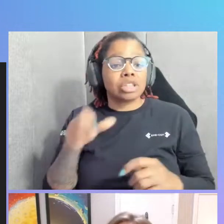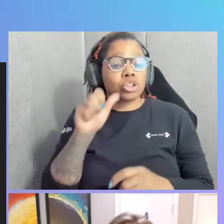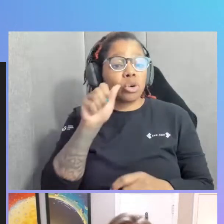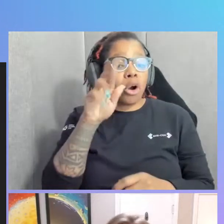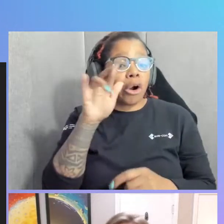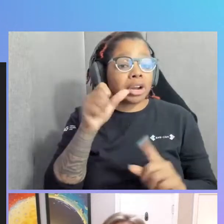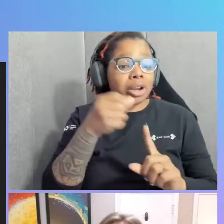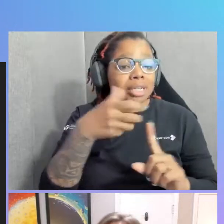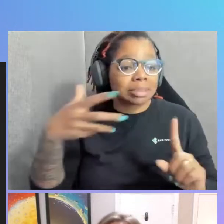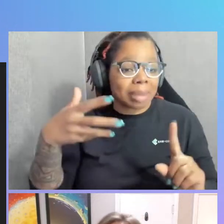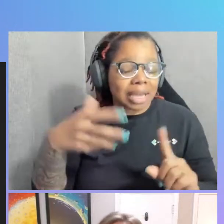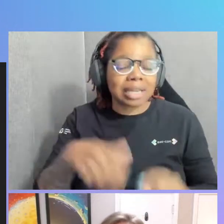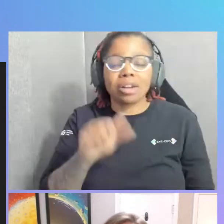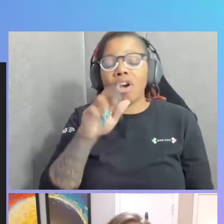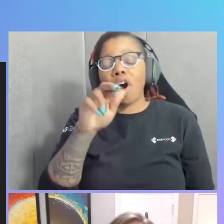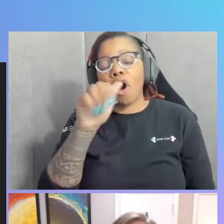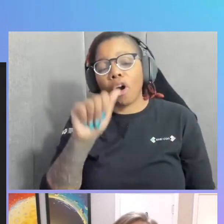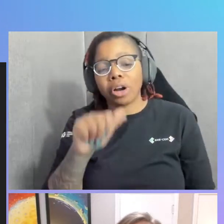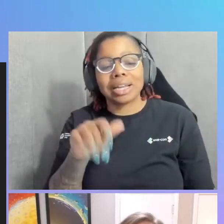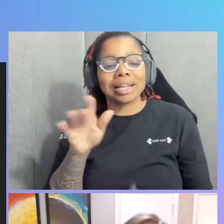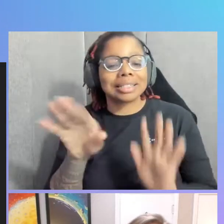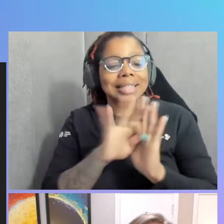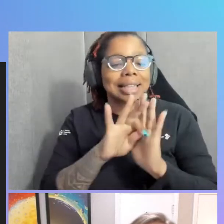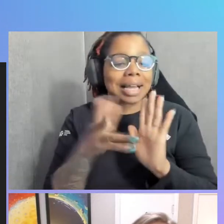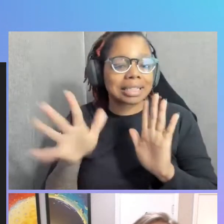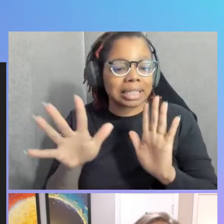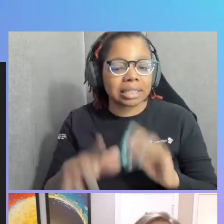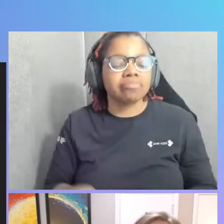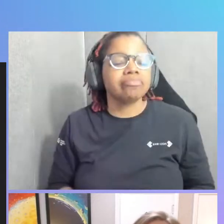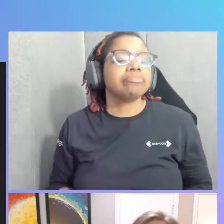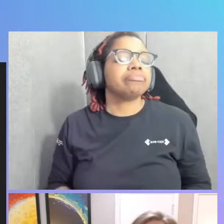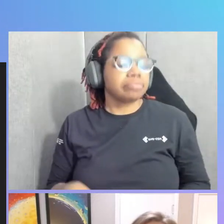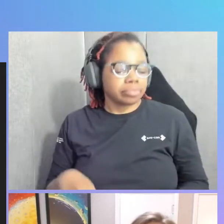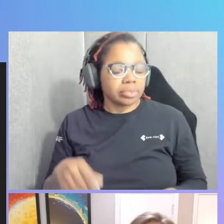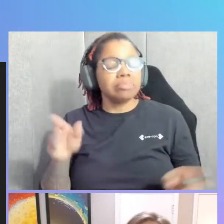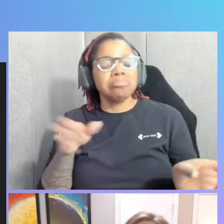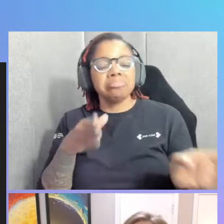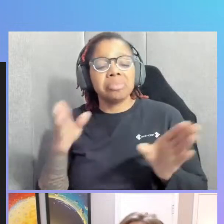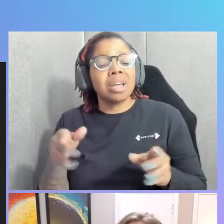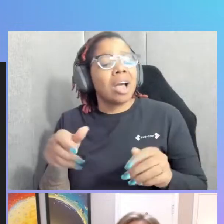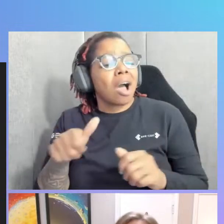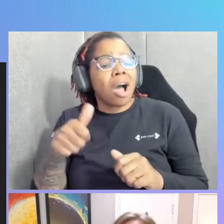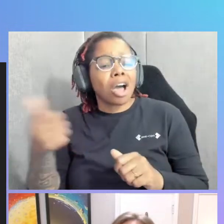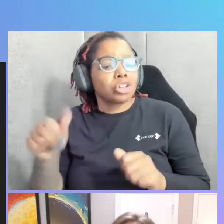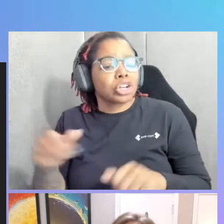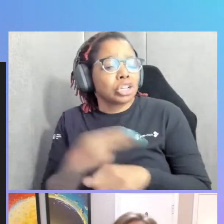Aria selected and more and others can be used to provide